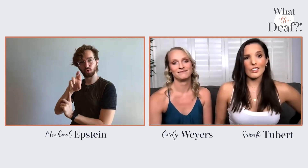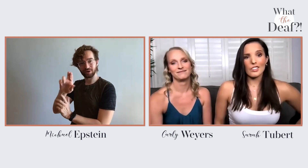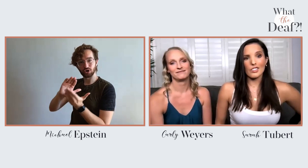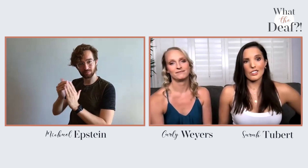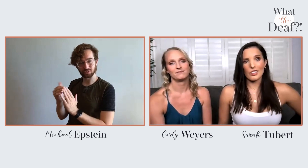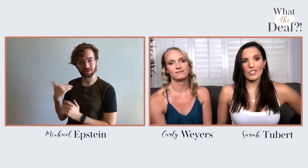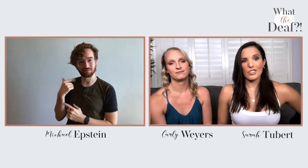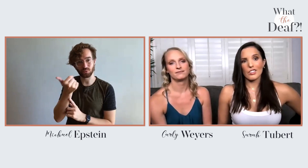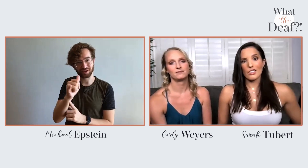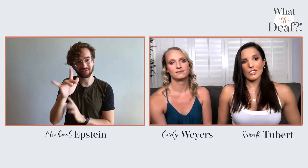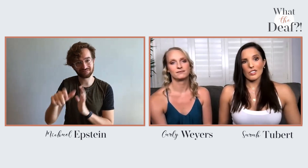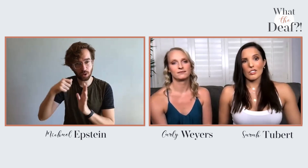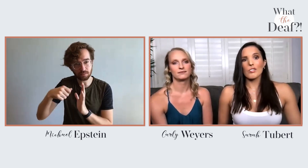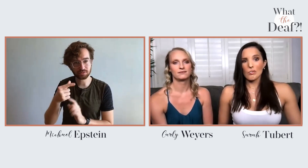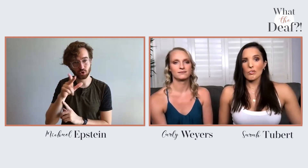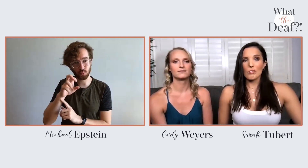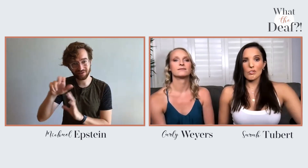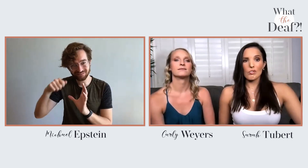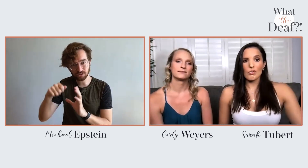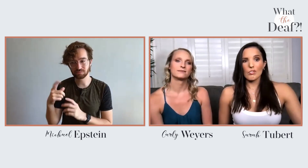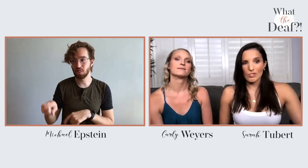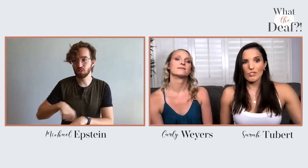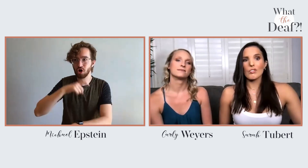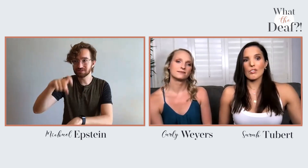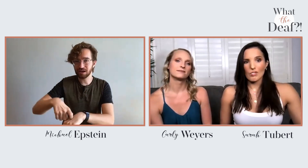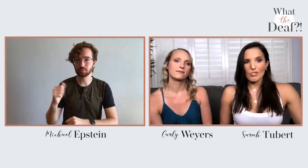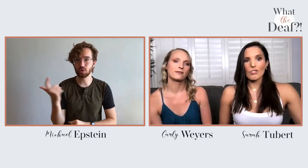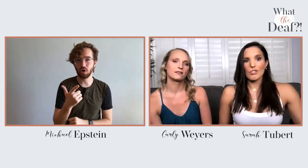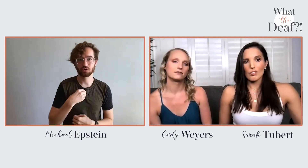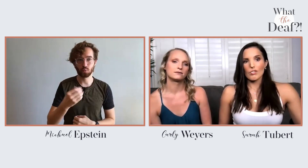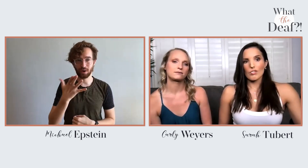You have gay films, queer films, that for a long time were all white stories,